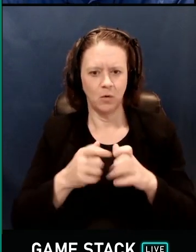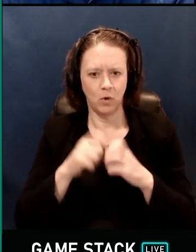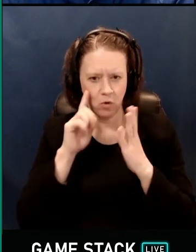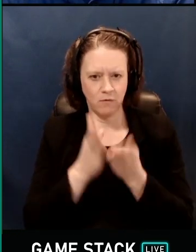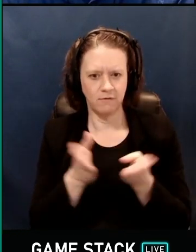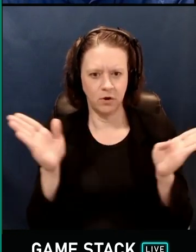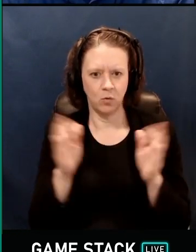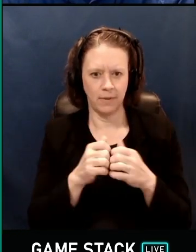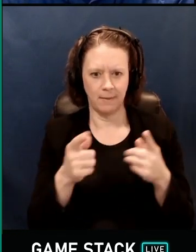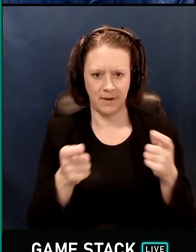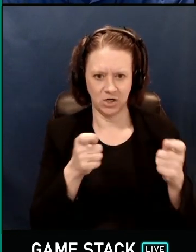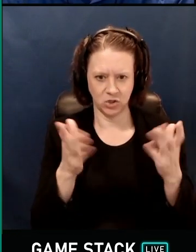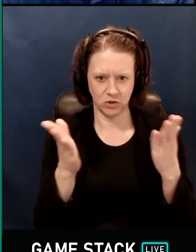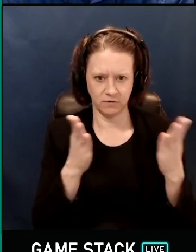we adopt in our pipeline.